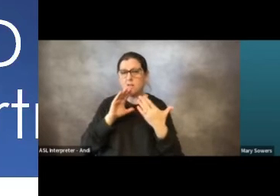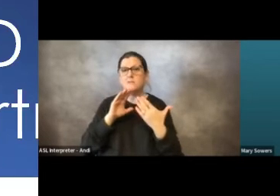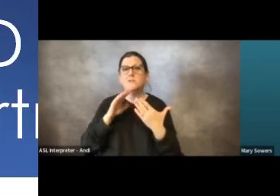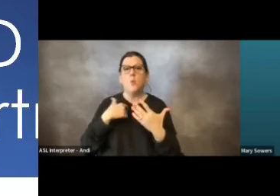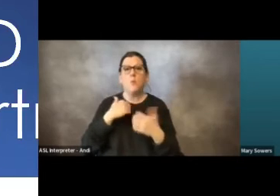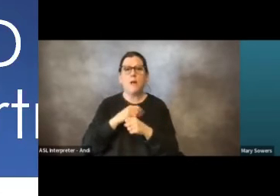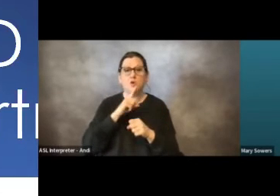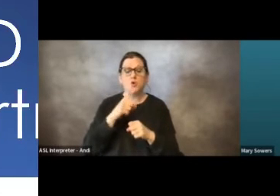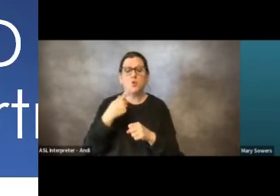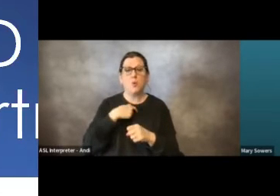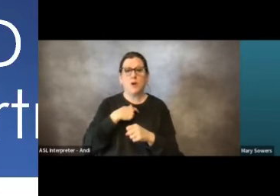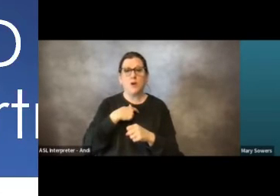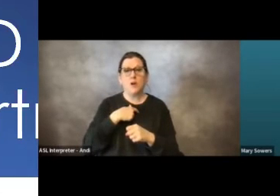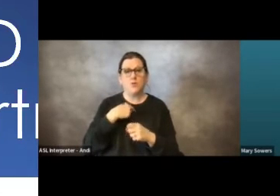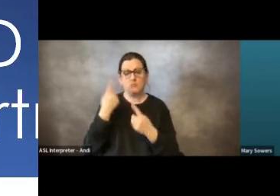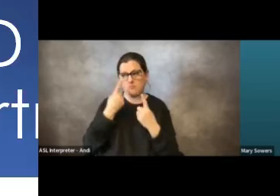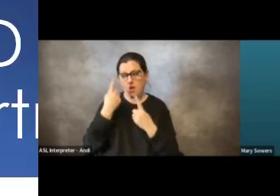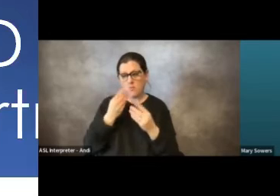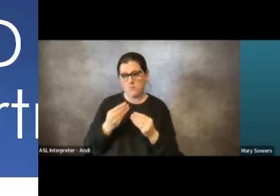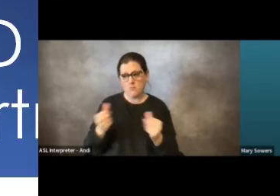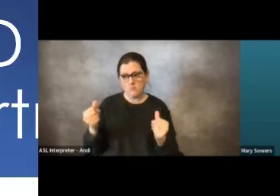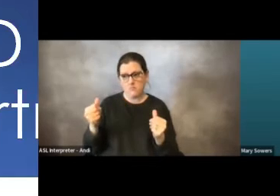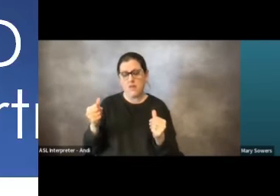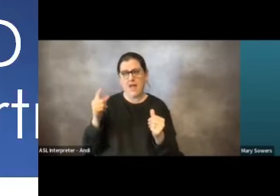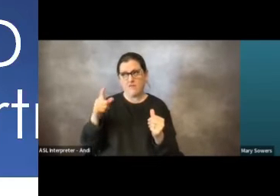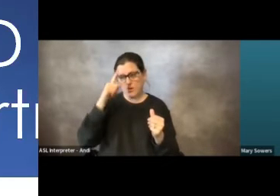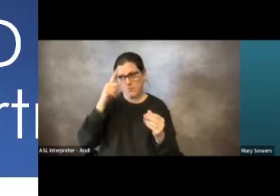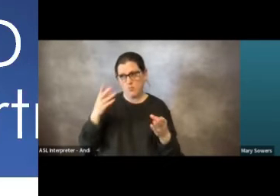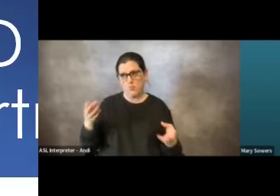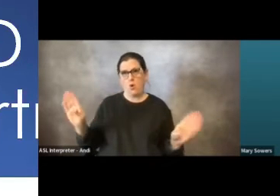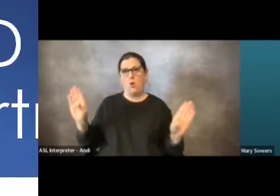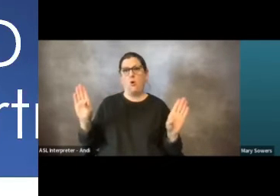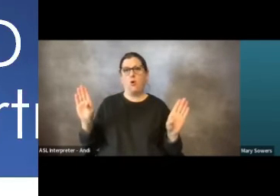thinking about the solutions, that we're really thinking broadly about the universe of people that can benefit from